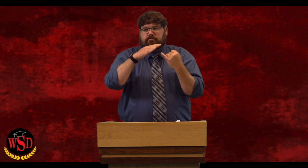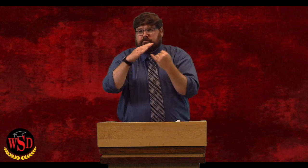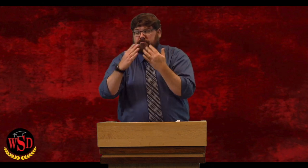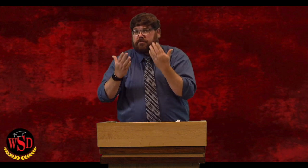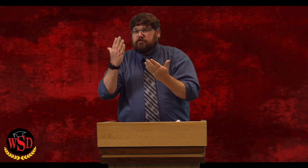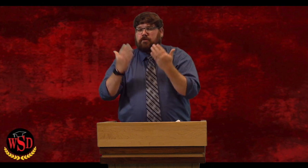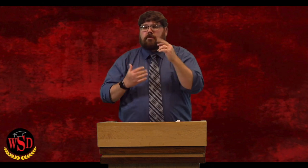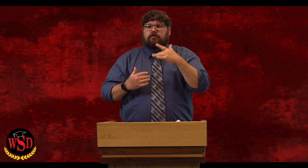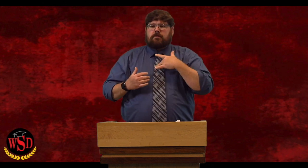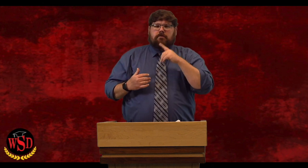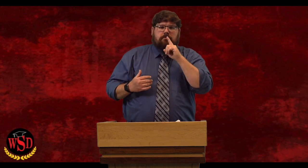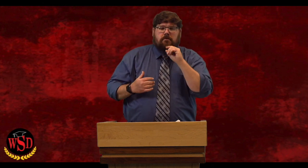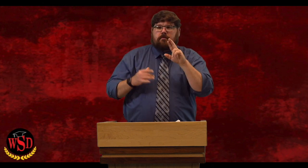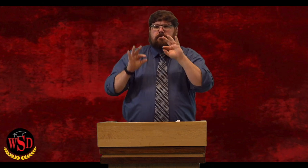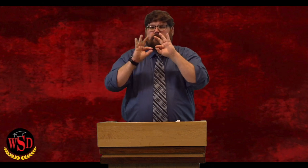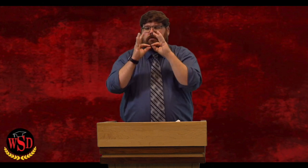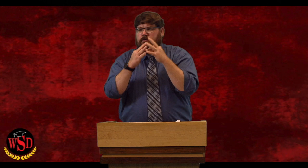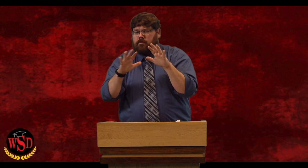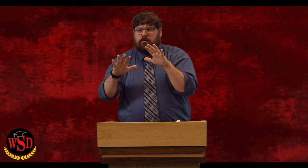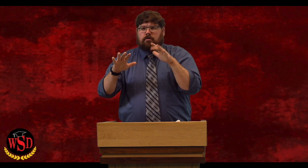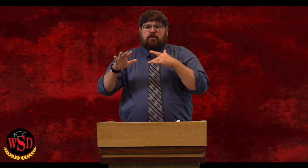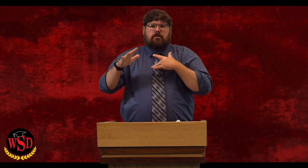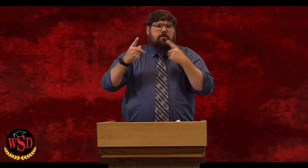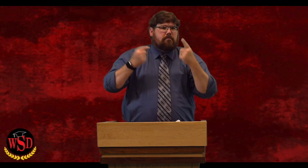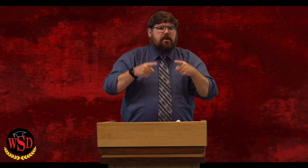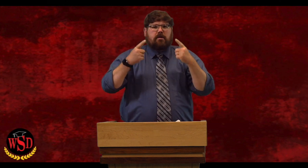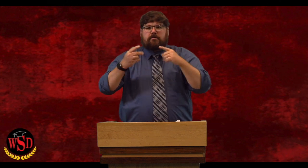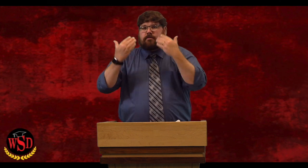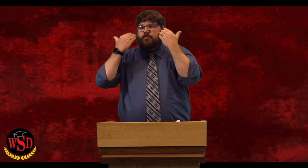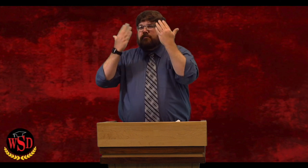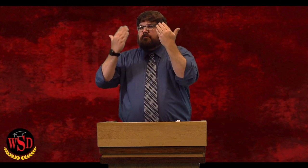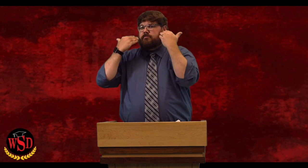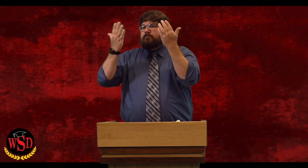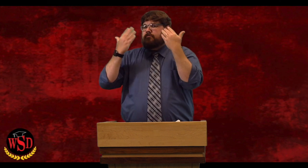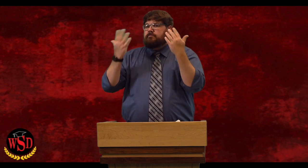going on or how to work with their families.